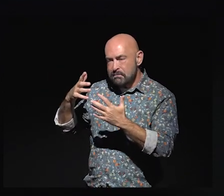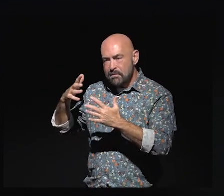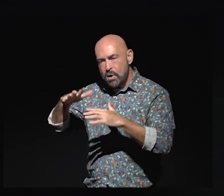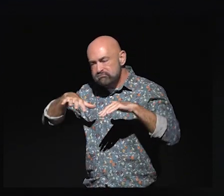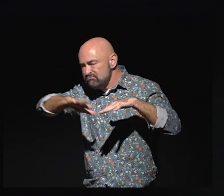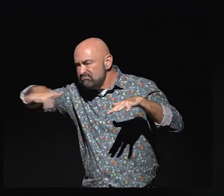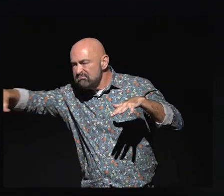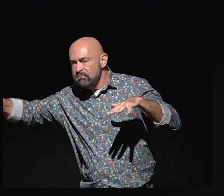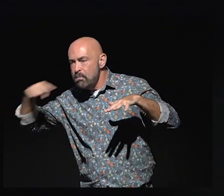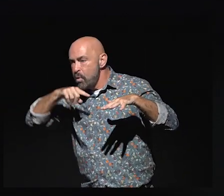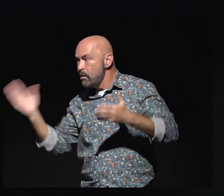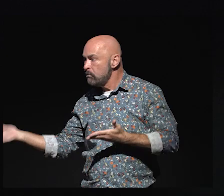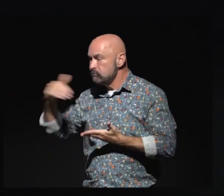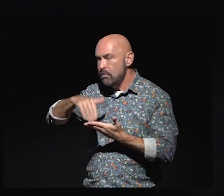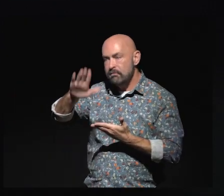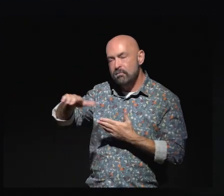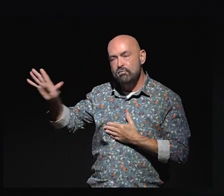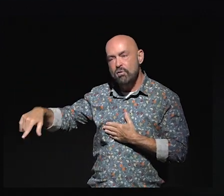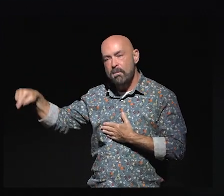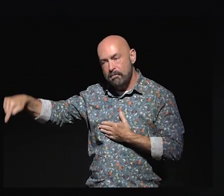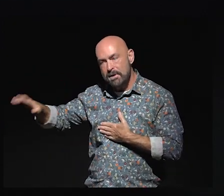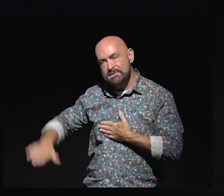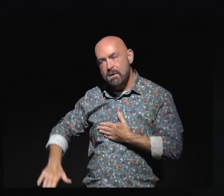arriving from the South of France